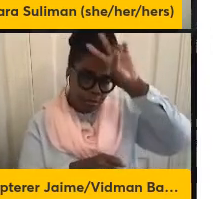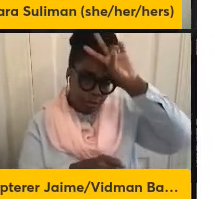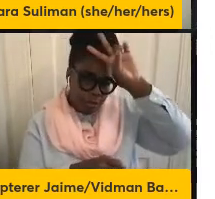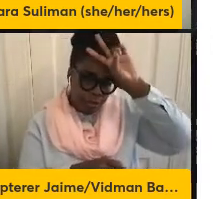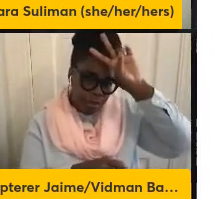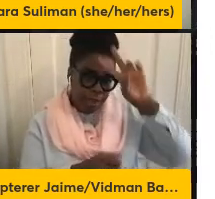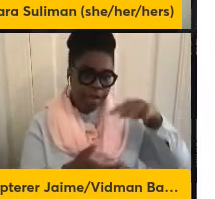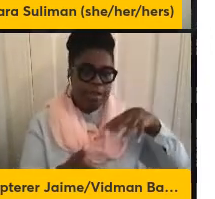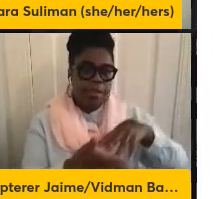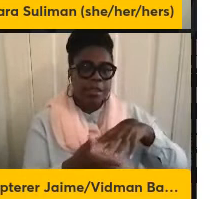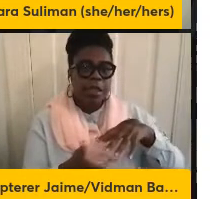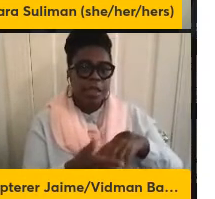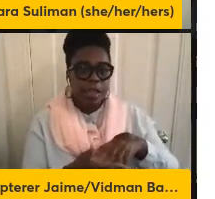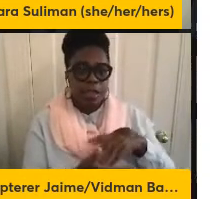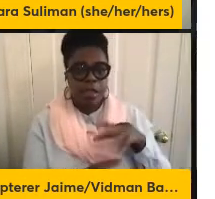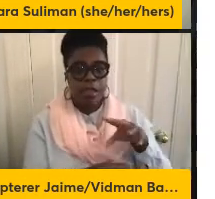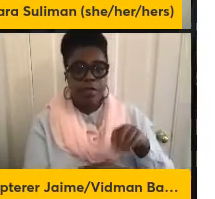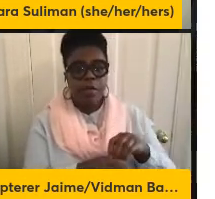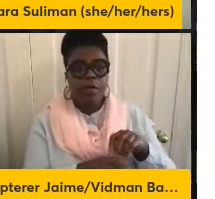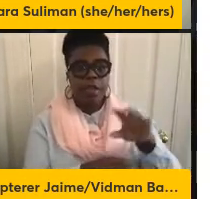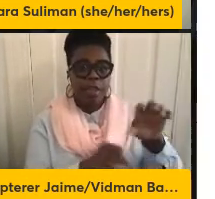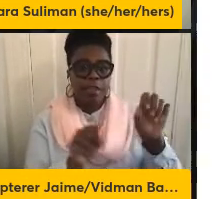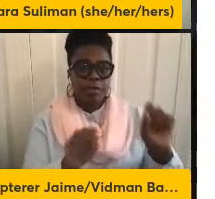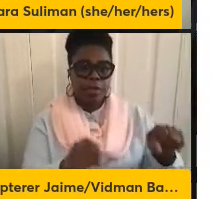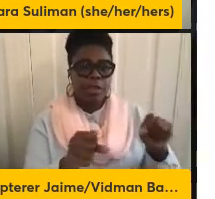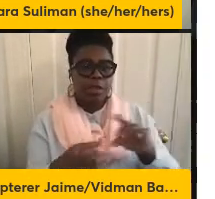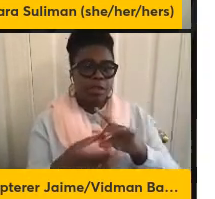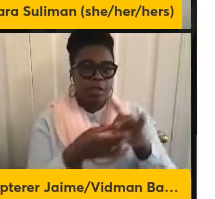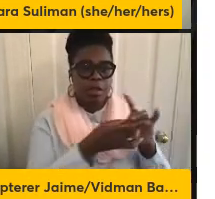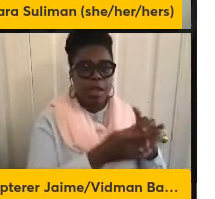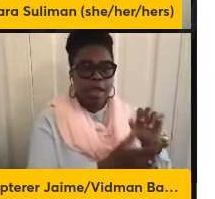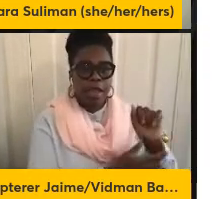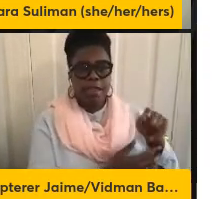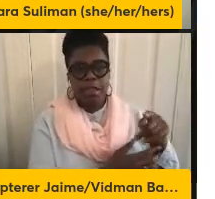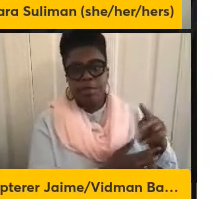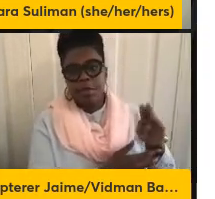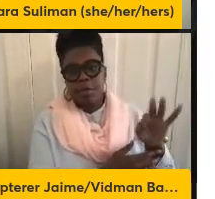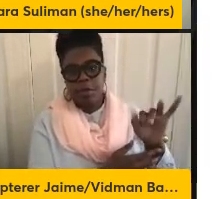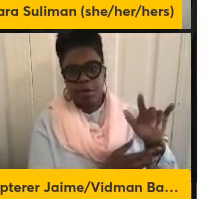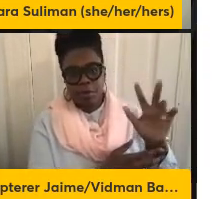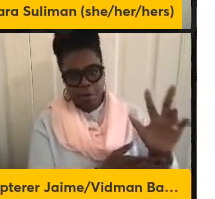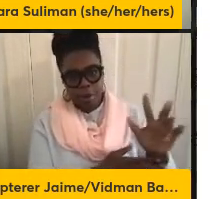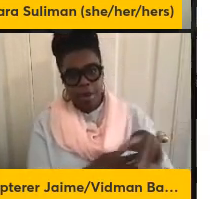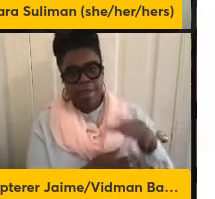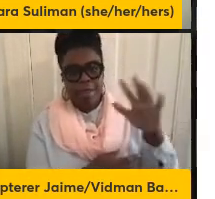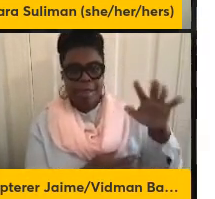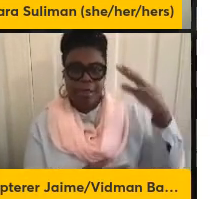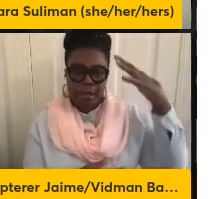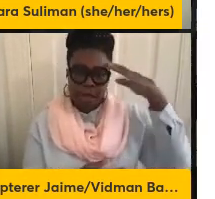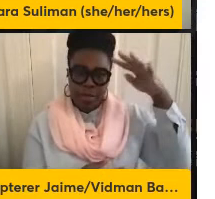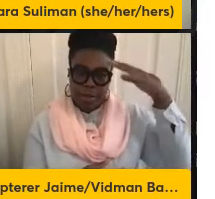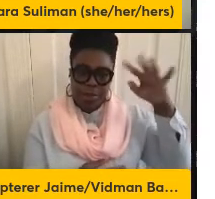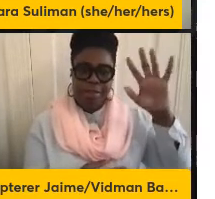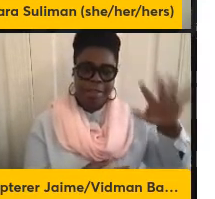participants is potentially associated with ATP one B three so that leads to the hypothesis that this is a candidate risk gene